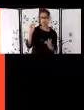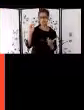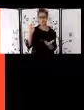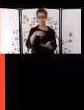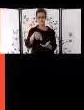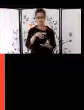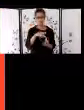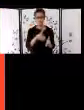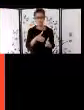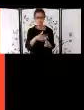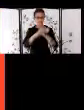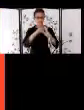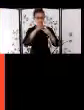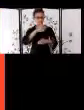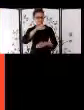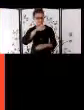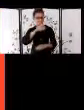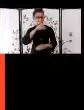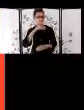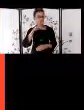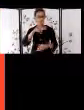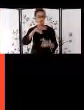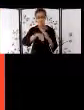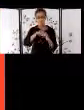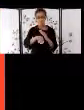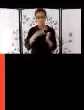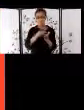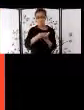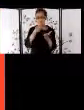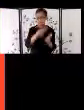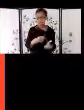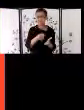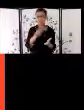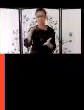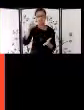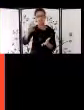to funding and access to opportunities in our arts sector, we’ve identified these